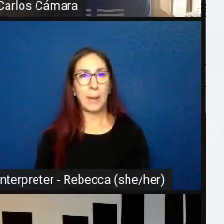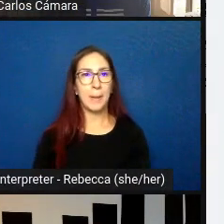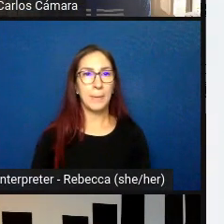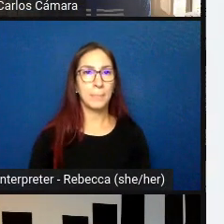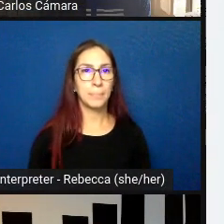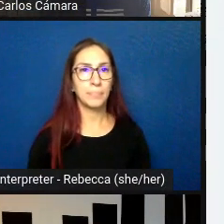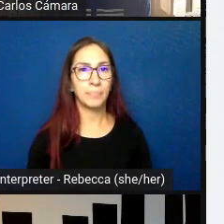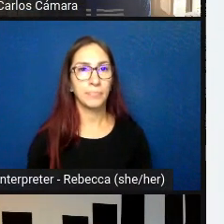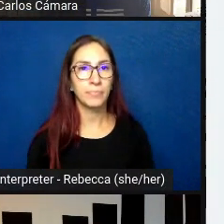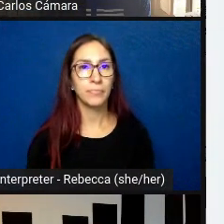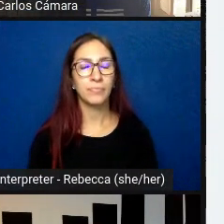Joally, Joomla.